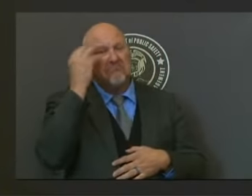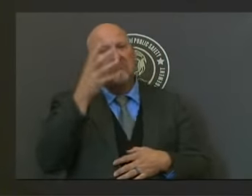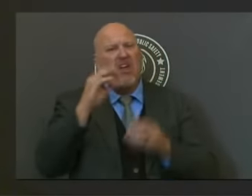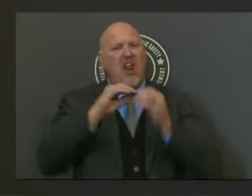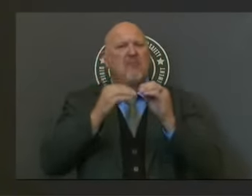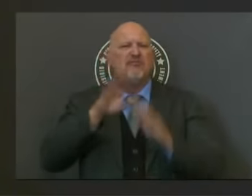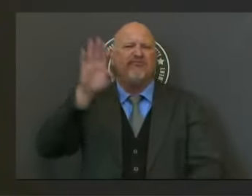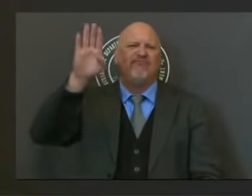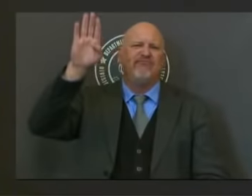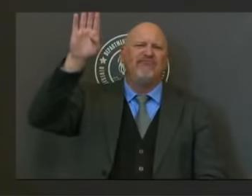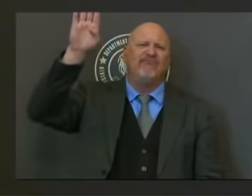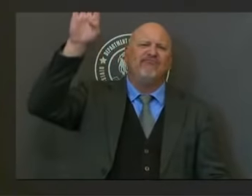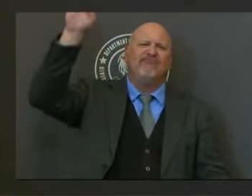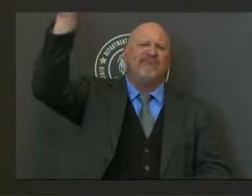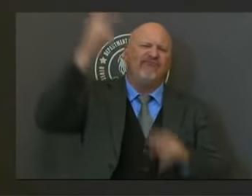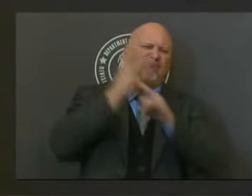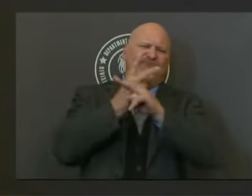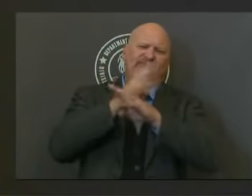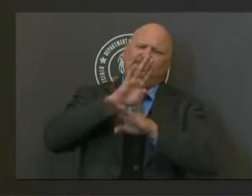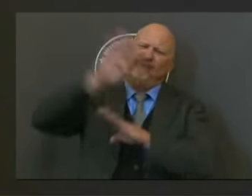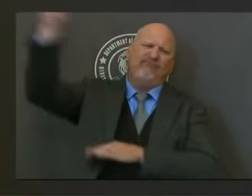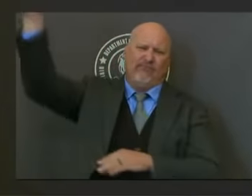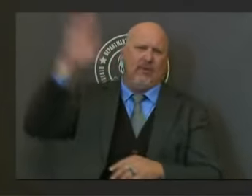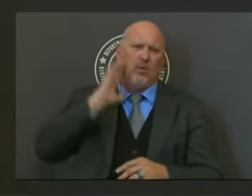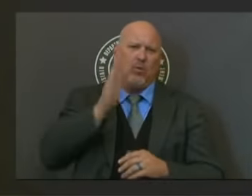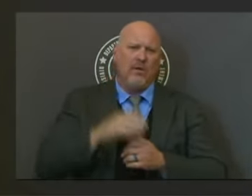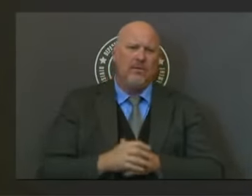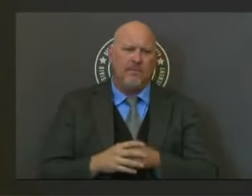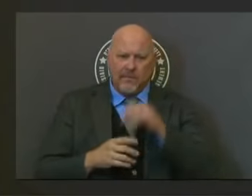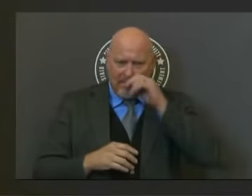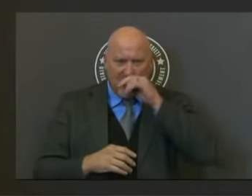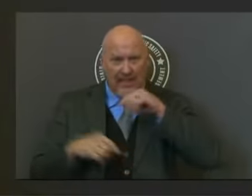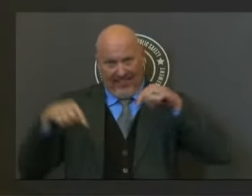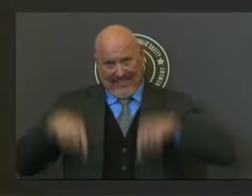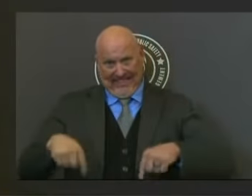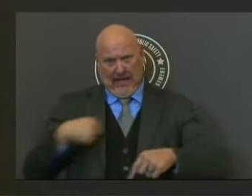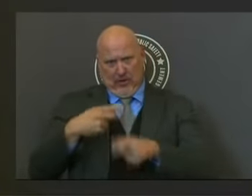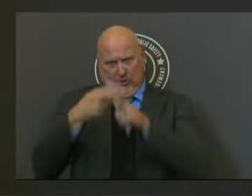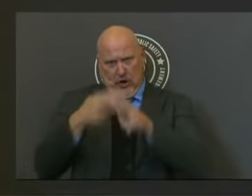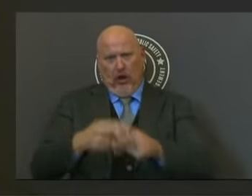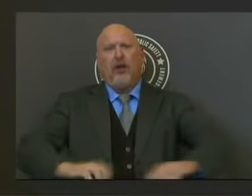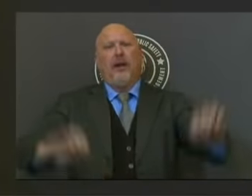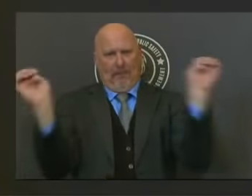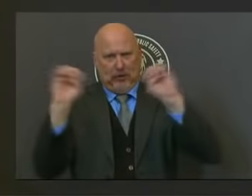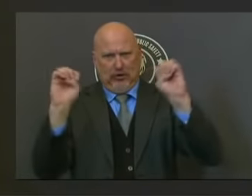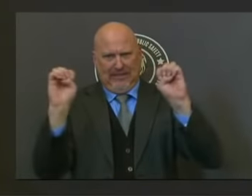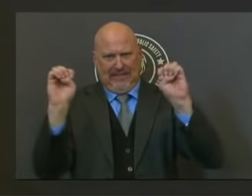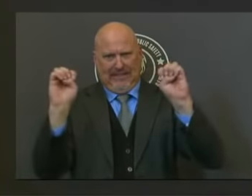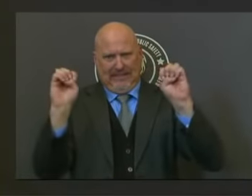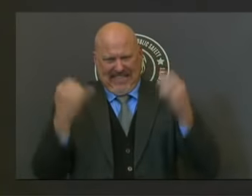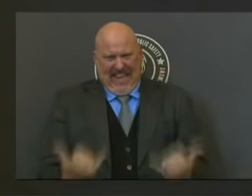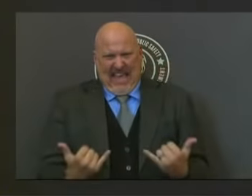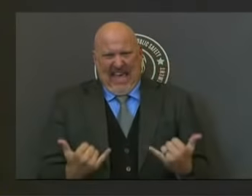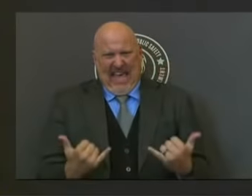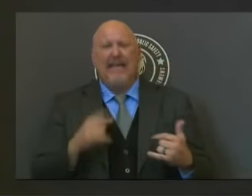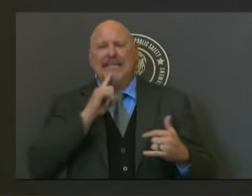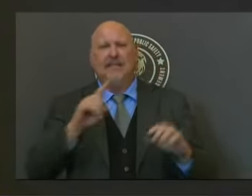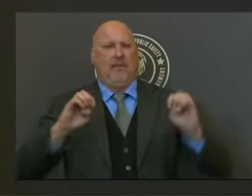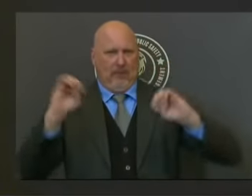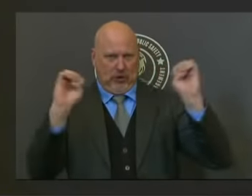and feel I do want to a shout out to our business community